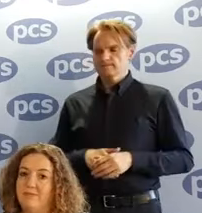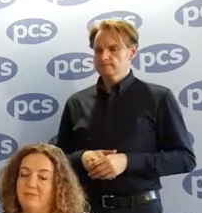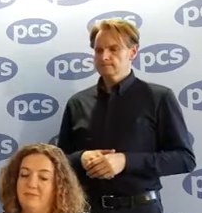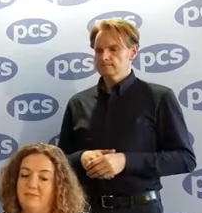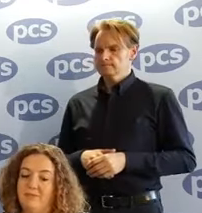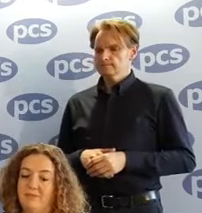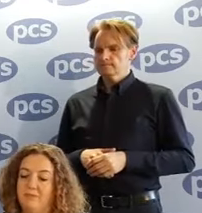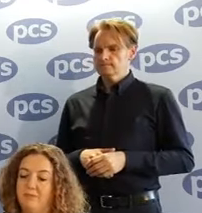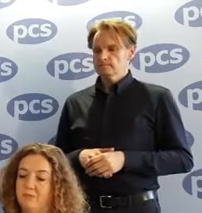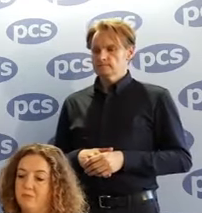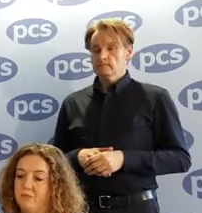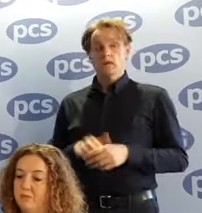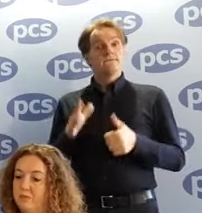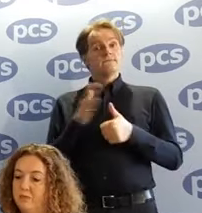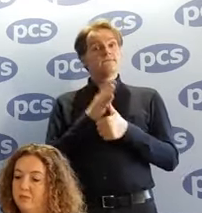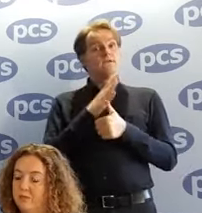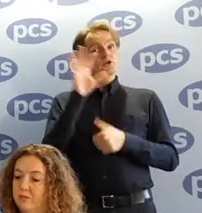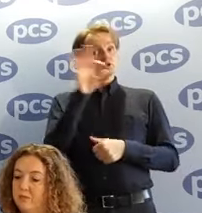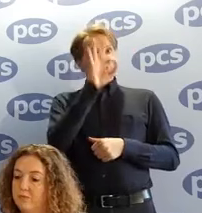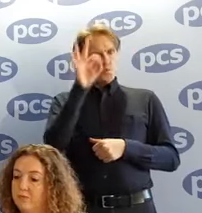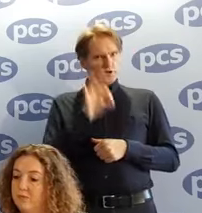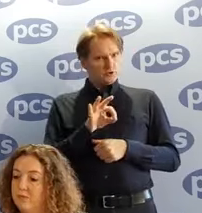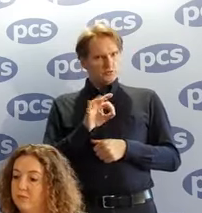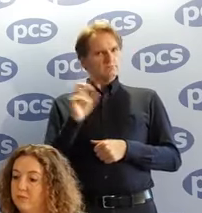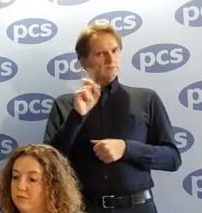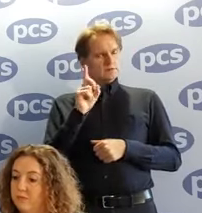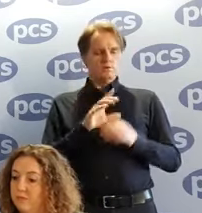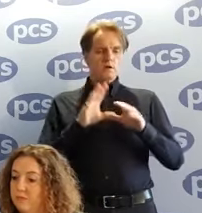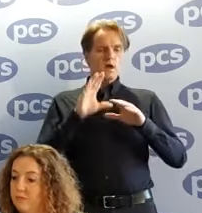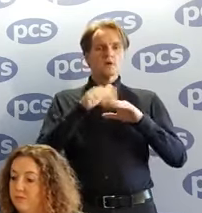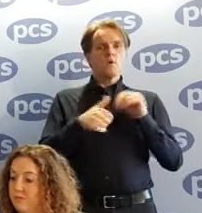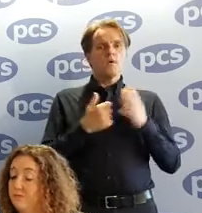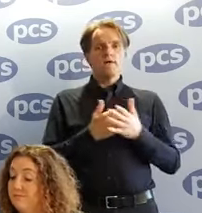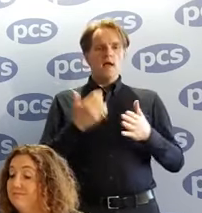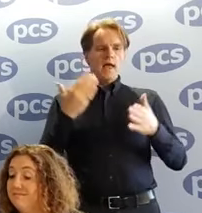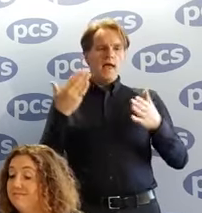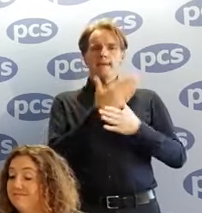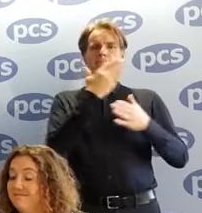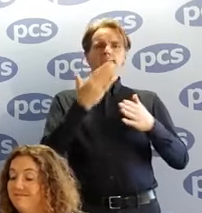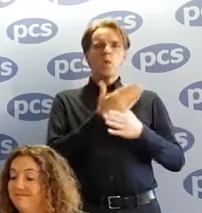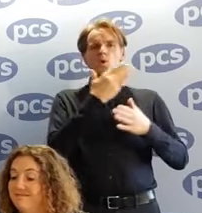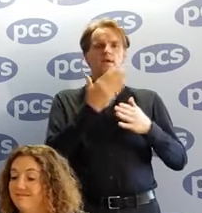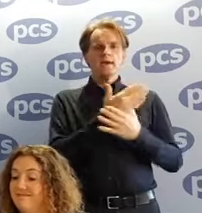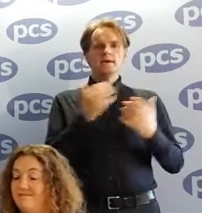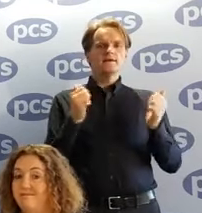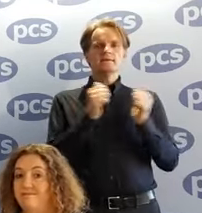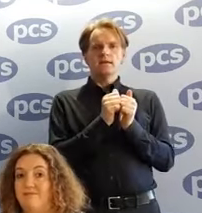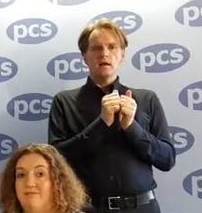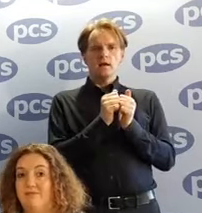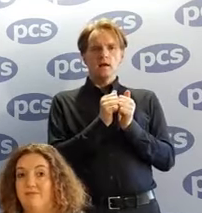Fran first question is around the employee deal. PCS members voted in